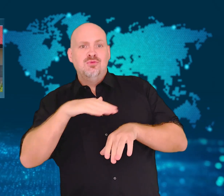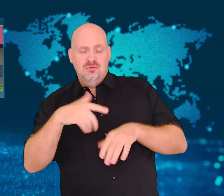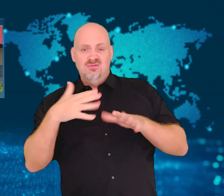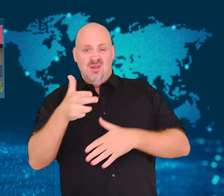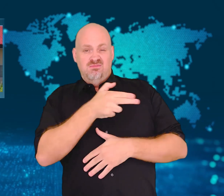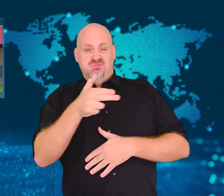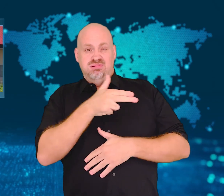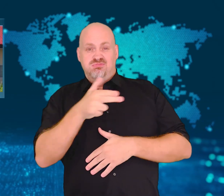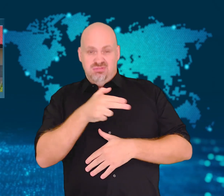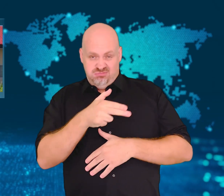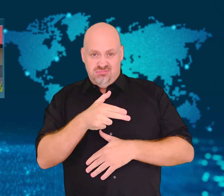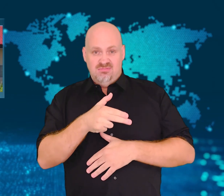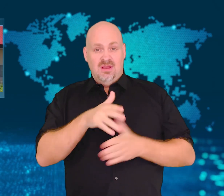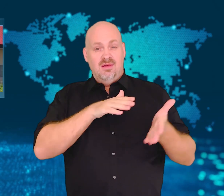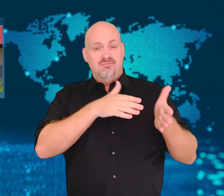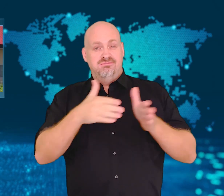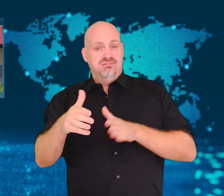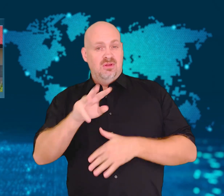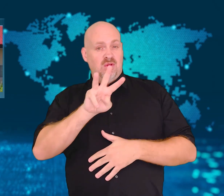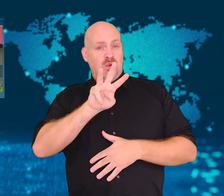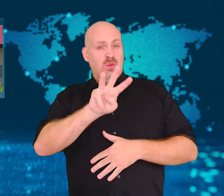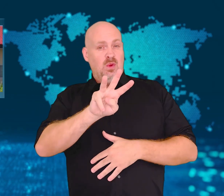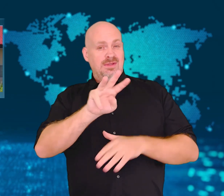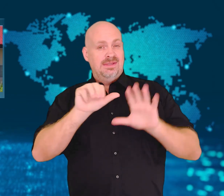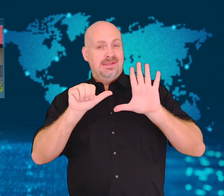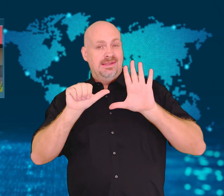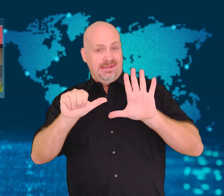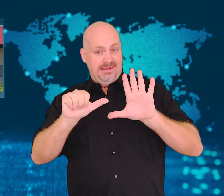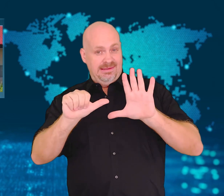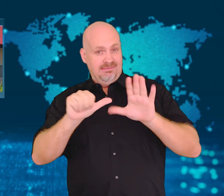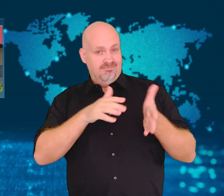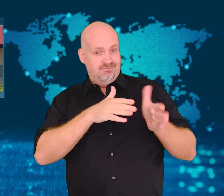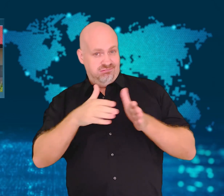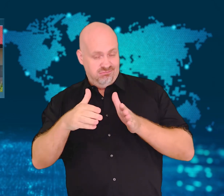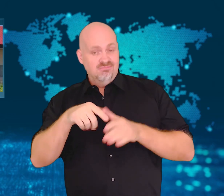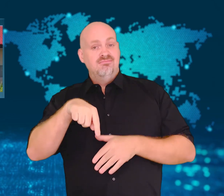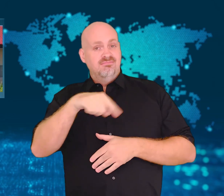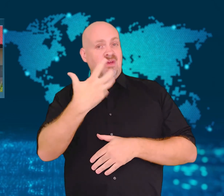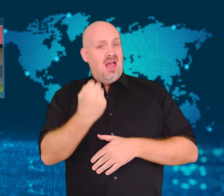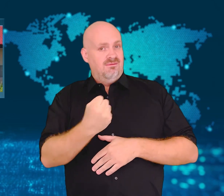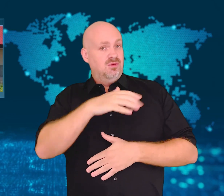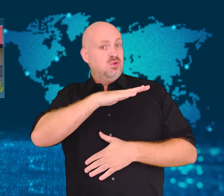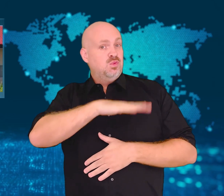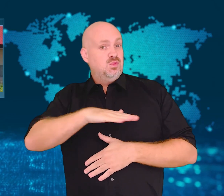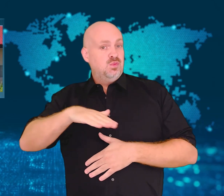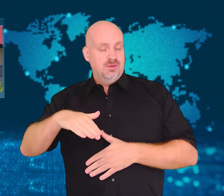On Thursday, when some of the center's staff were eating lunch outside,